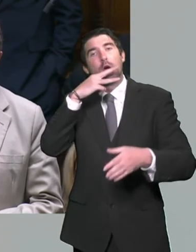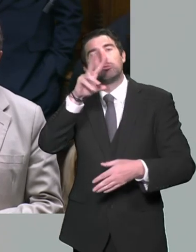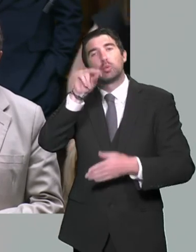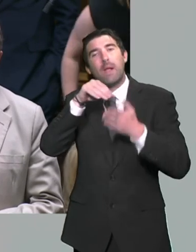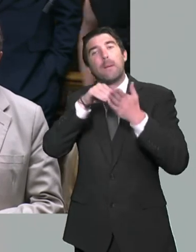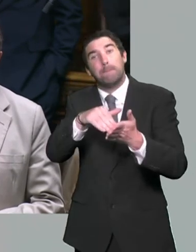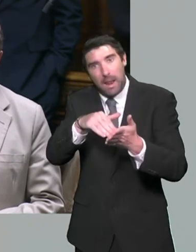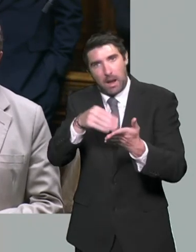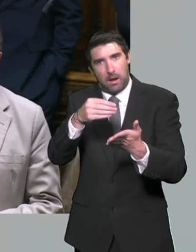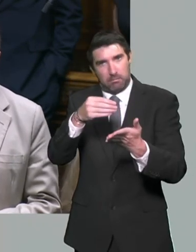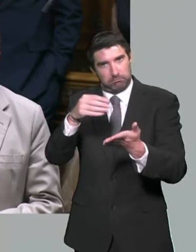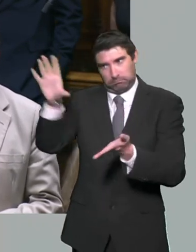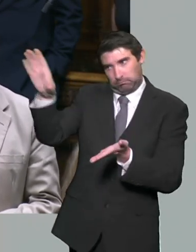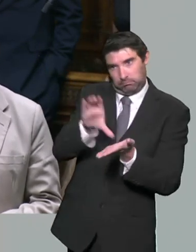by the Department of Health and Social Care four years ago.